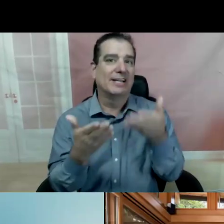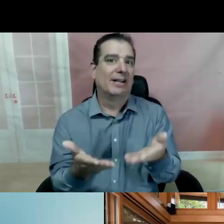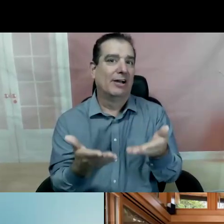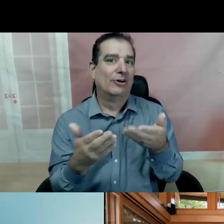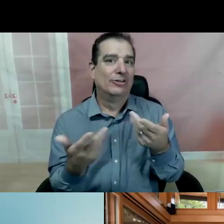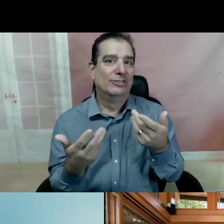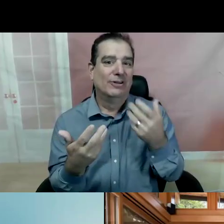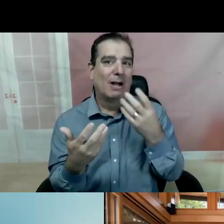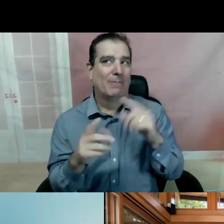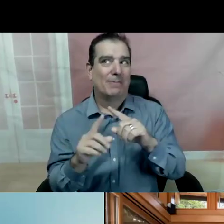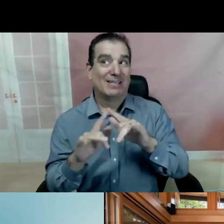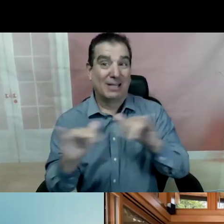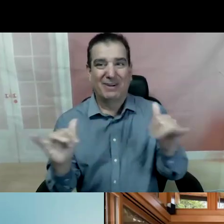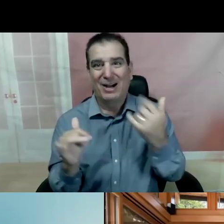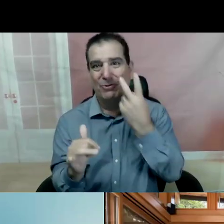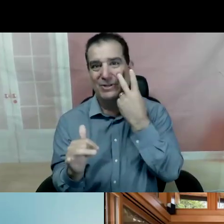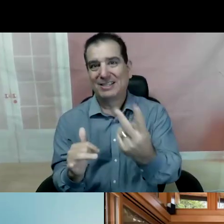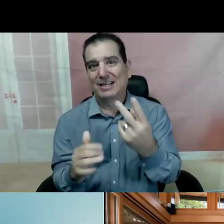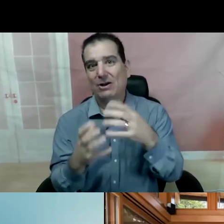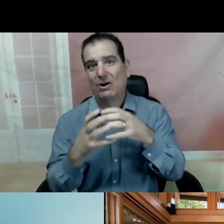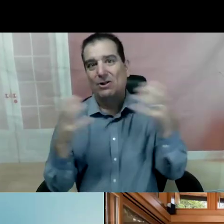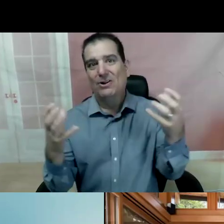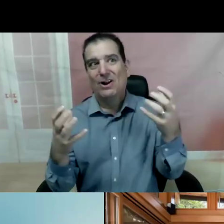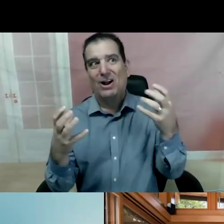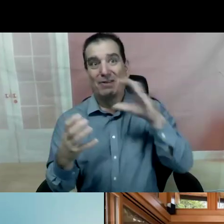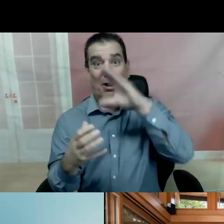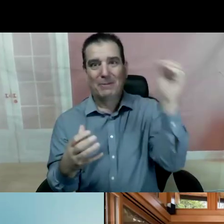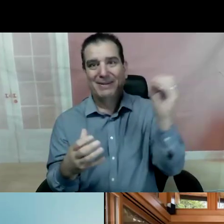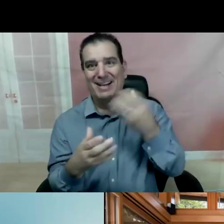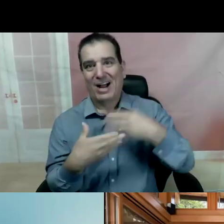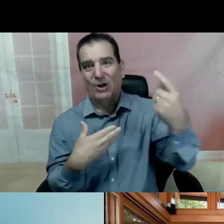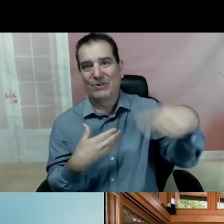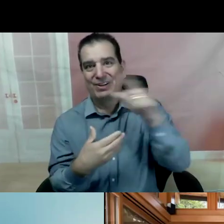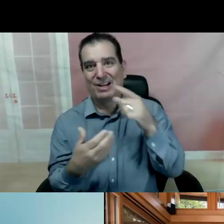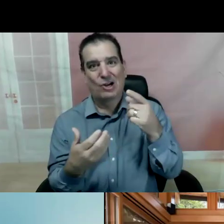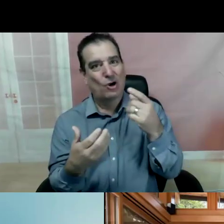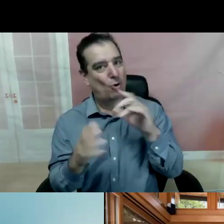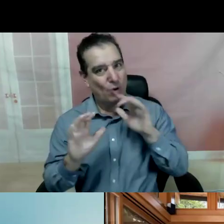that's the overall perspective, and we're committed to it. And I've also seen a lot